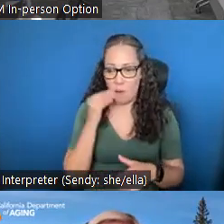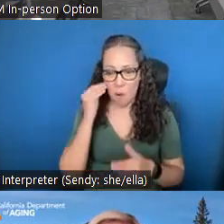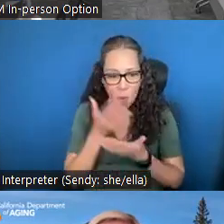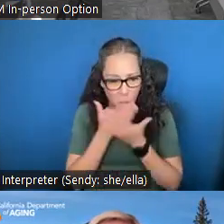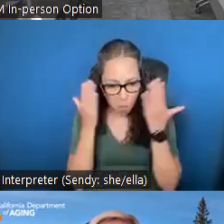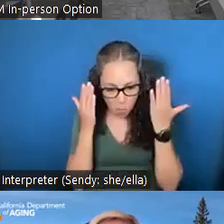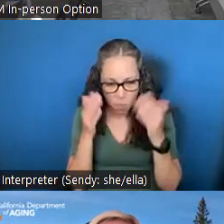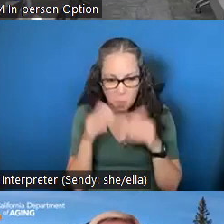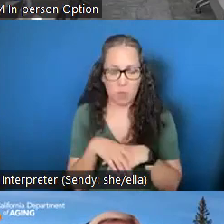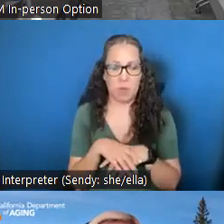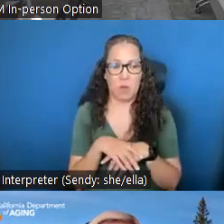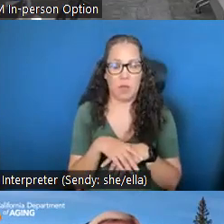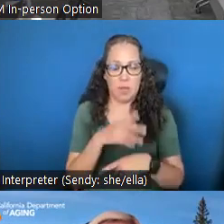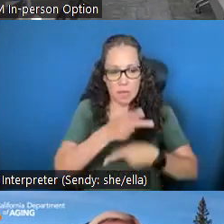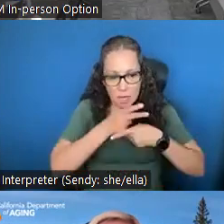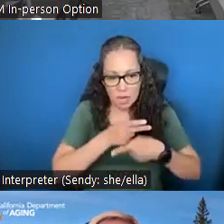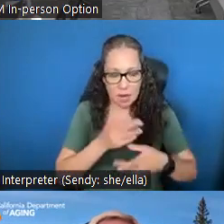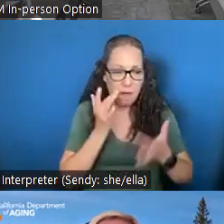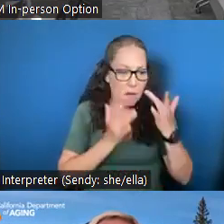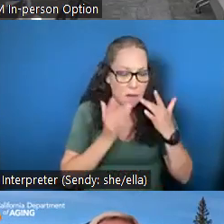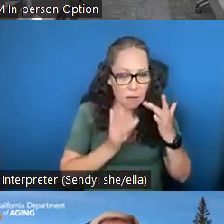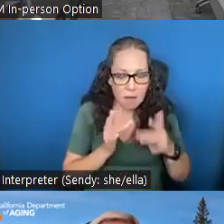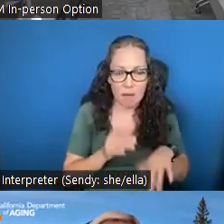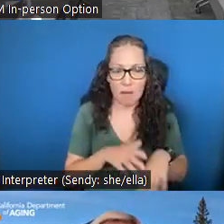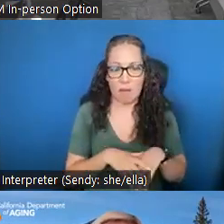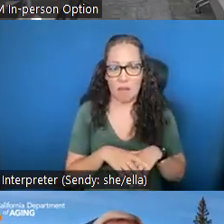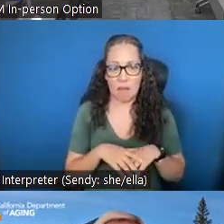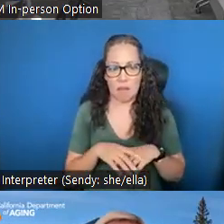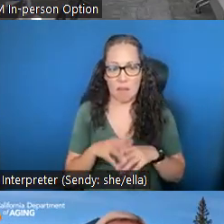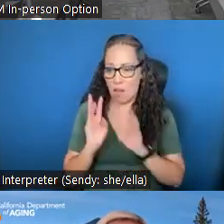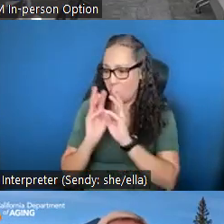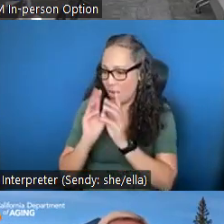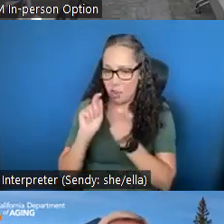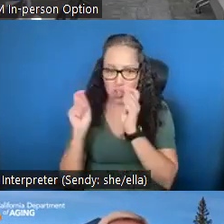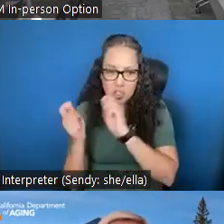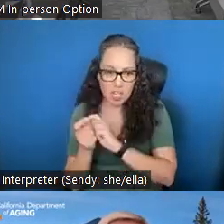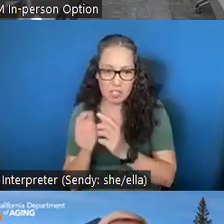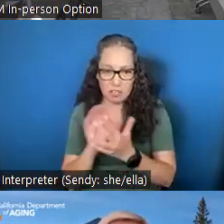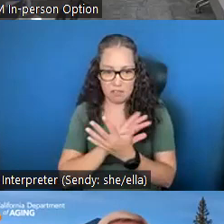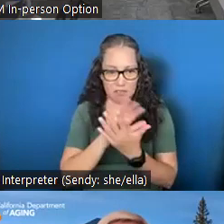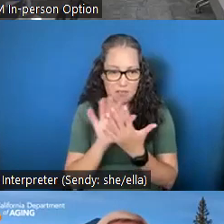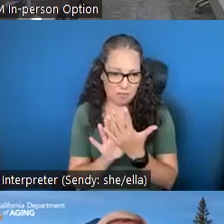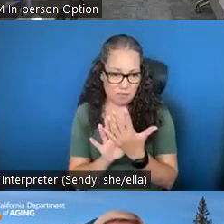shortages climate change and how that's going to be with us well past 2030 next